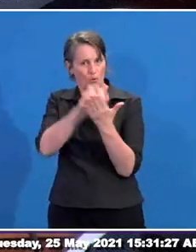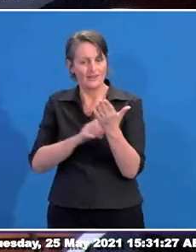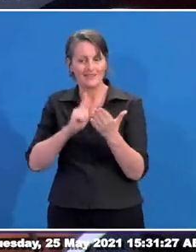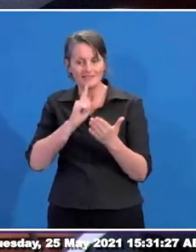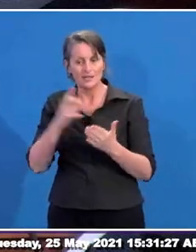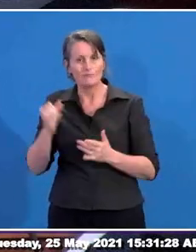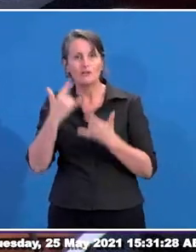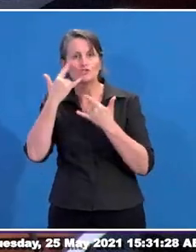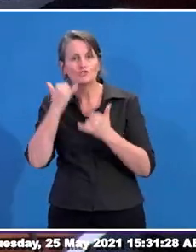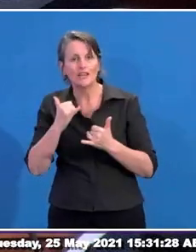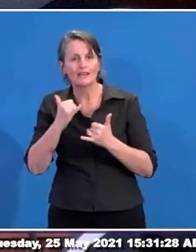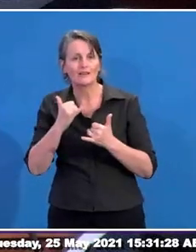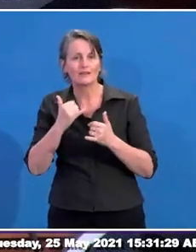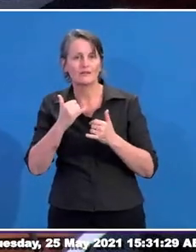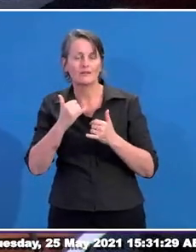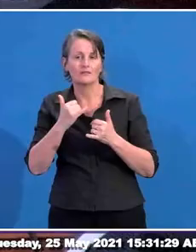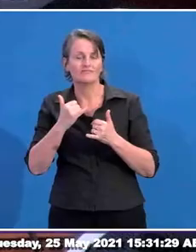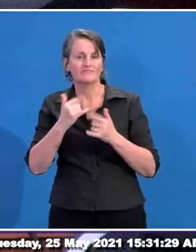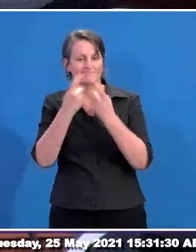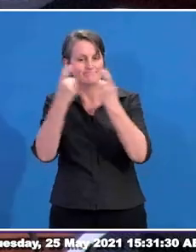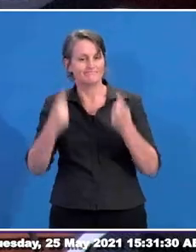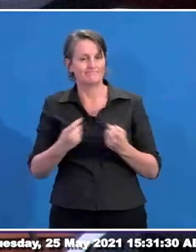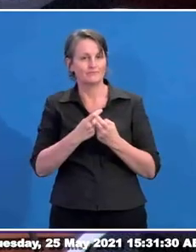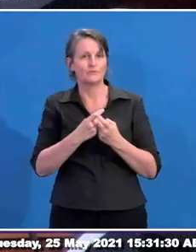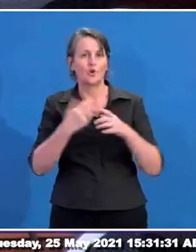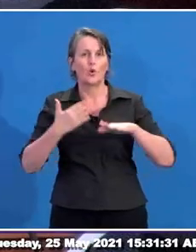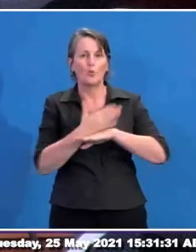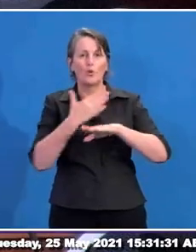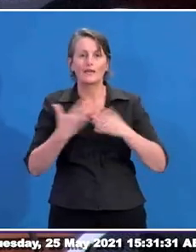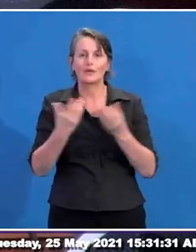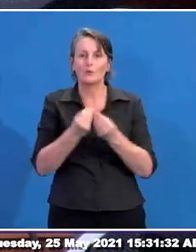You say: The Office of the Children's Guardian clearly states that an employer